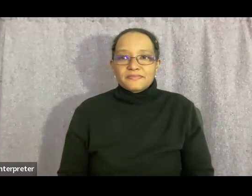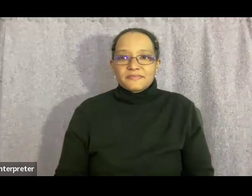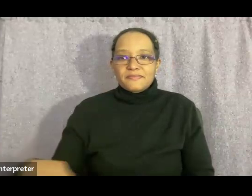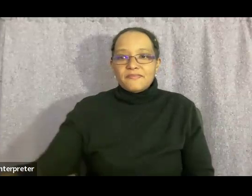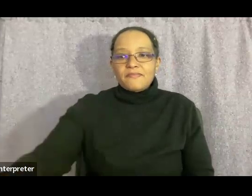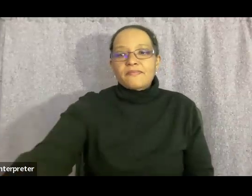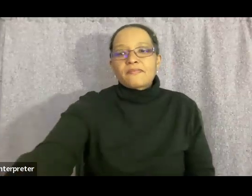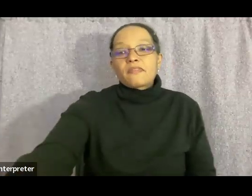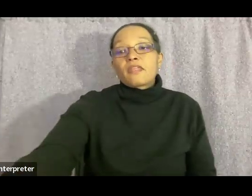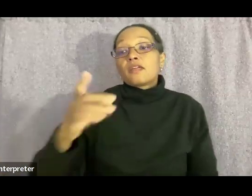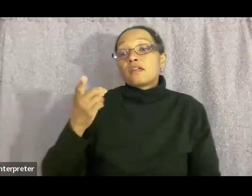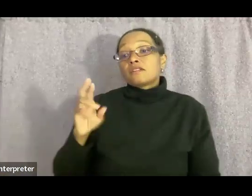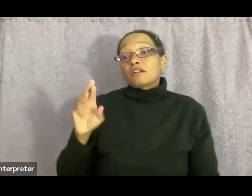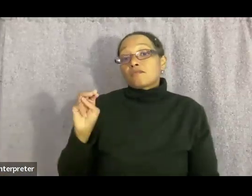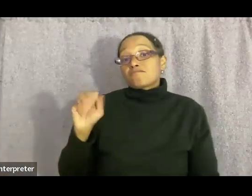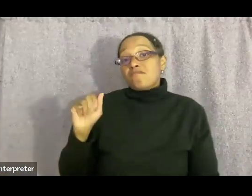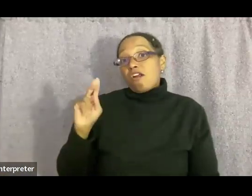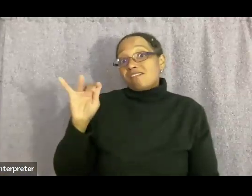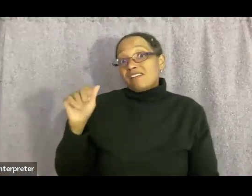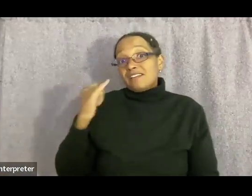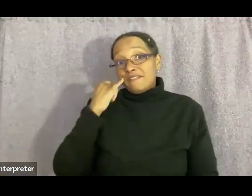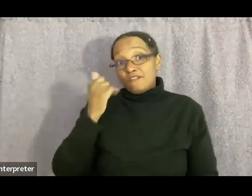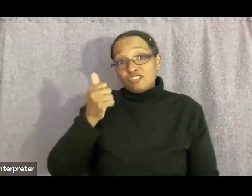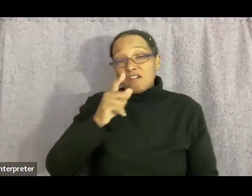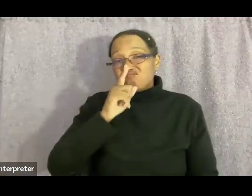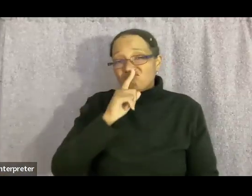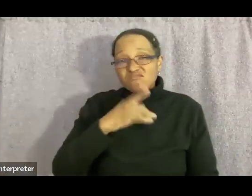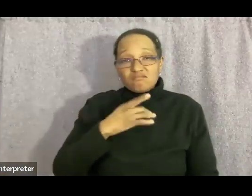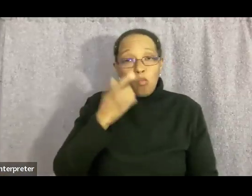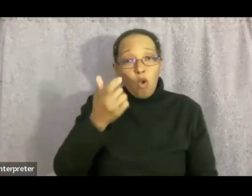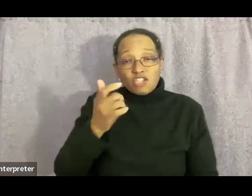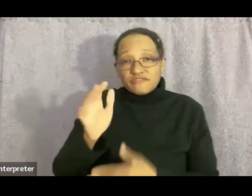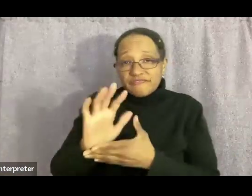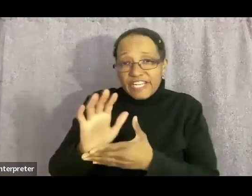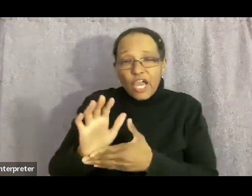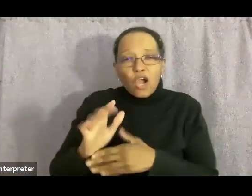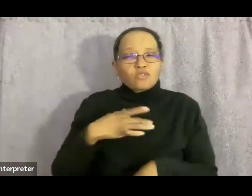And if you're not a video or auditory person, the book also has exercises in it,